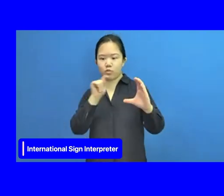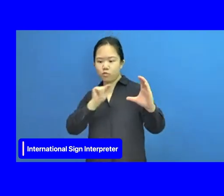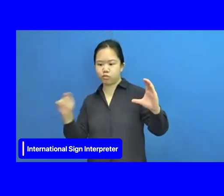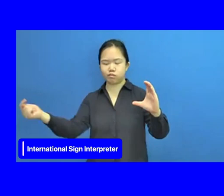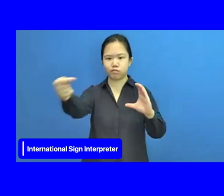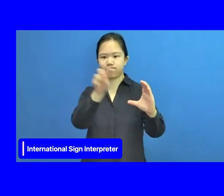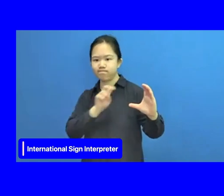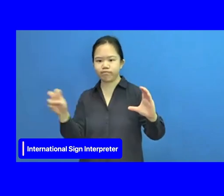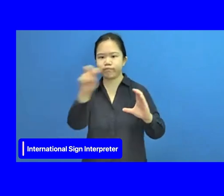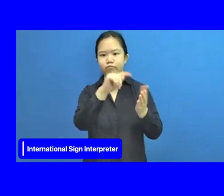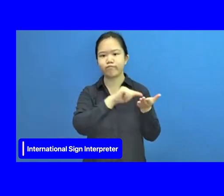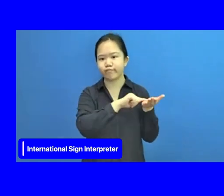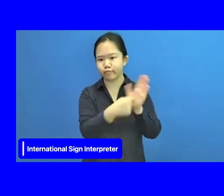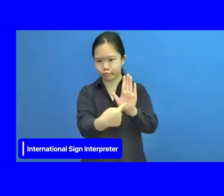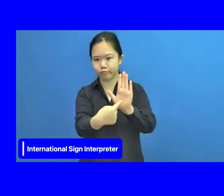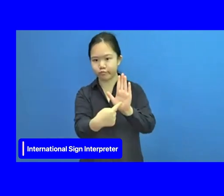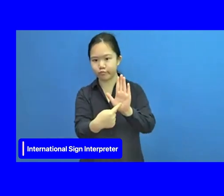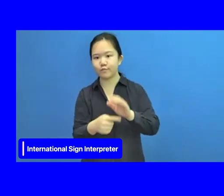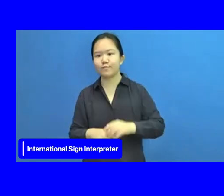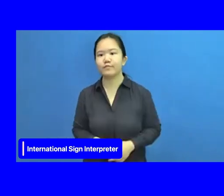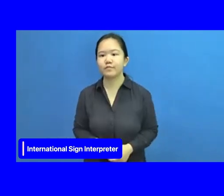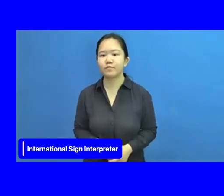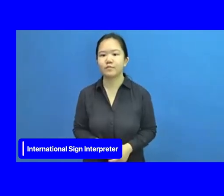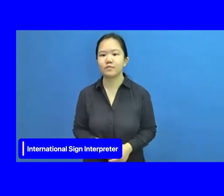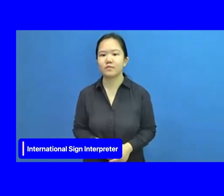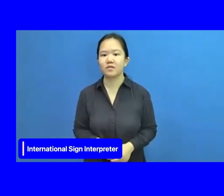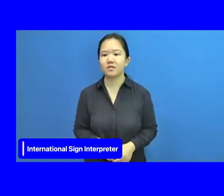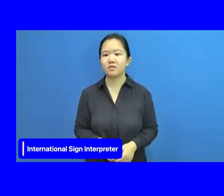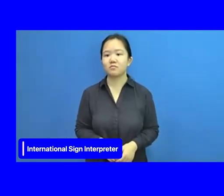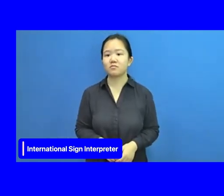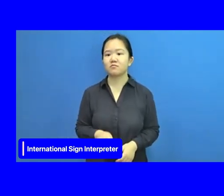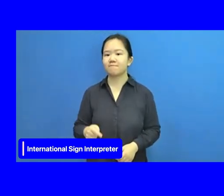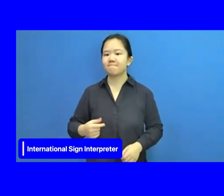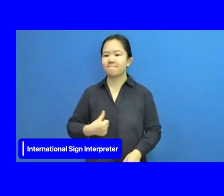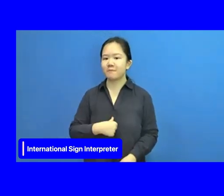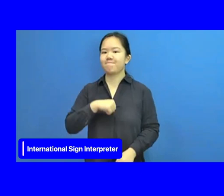for professionals to connect outside existing connections and networks and to give support